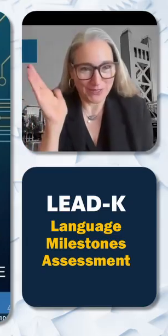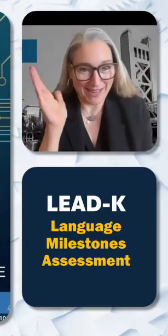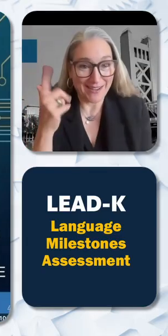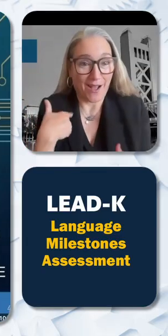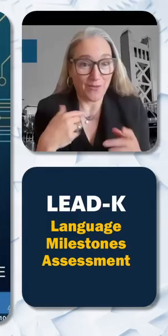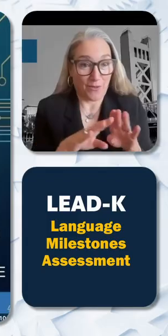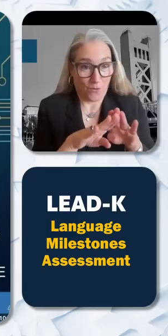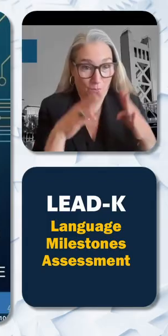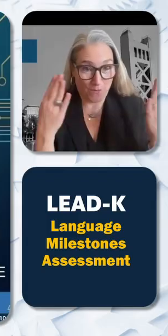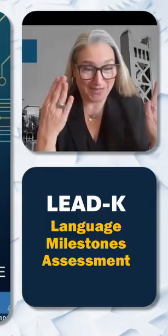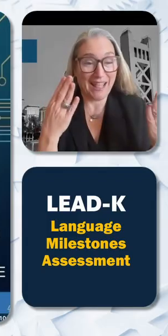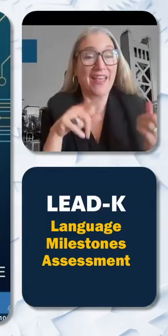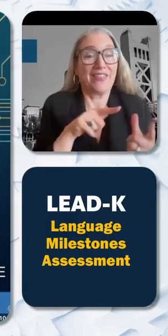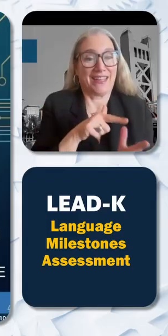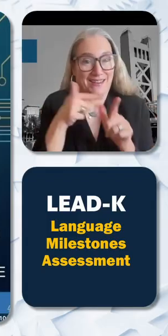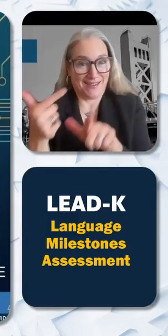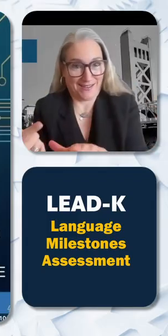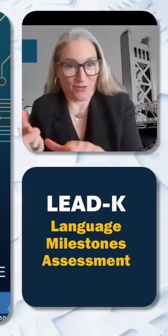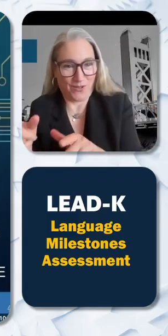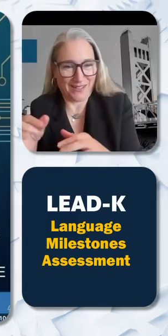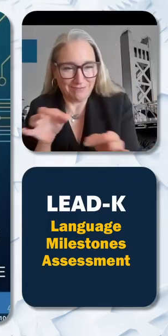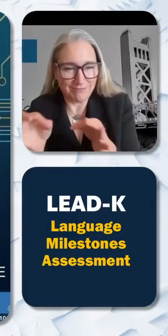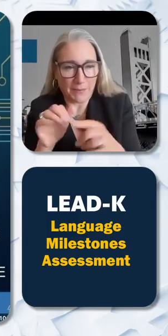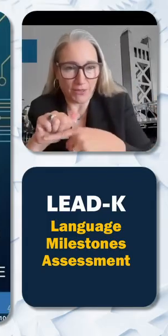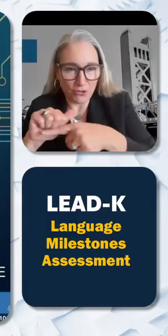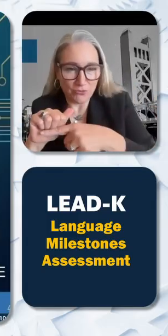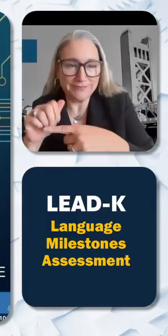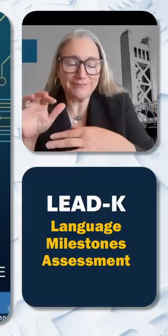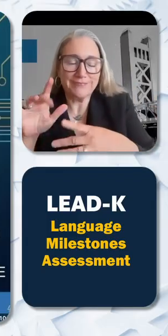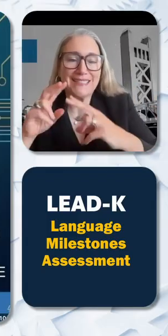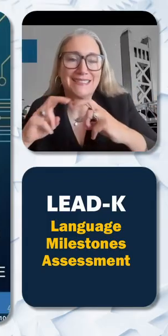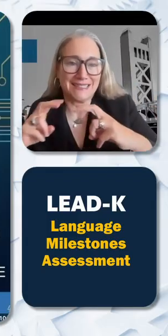Wonderful. So, both of us will be presenting today. I will open the presentation,